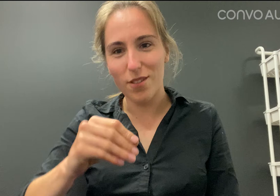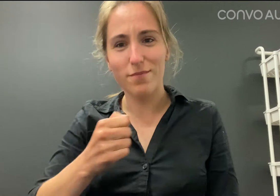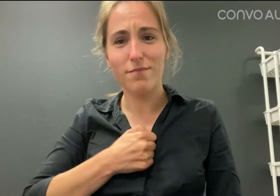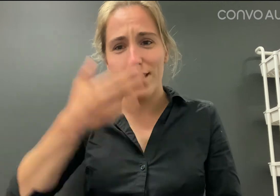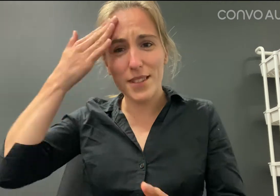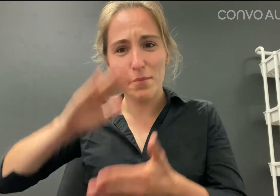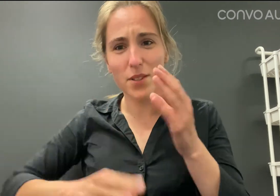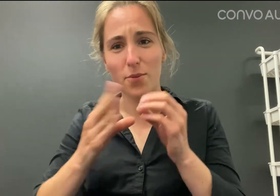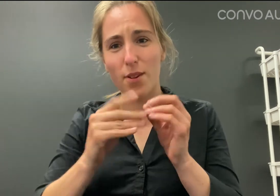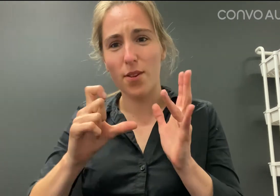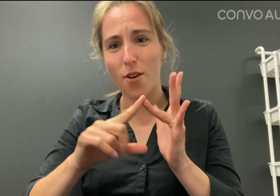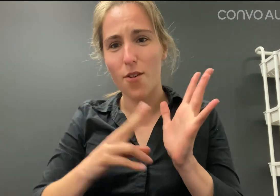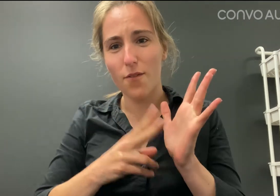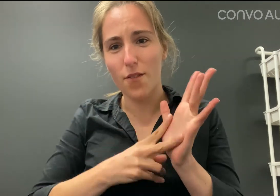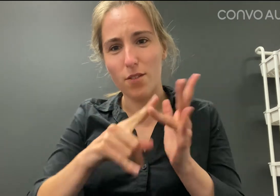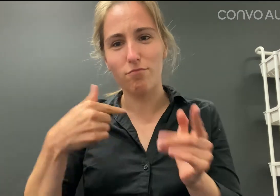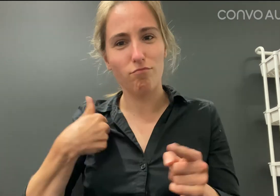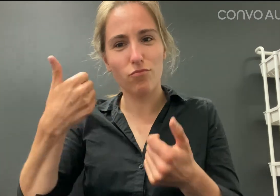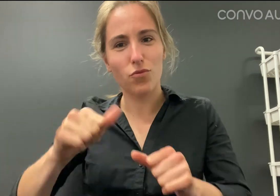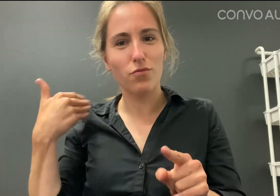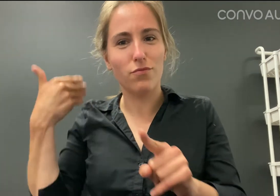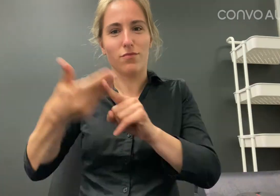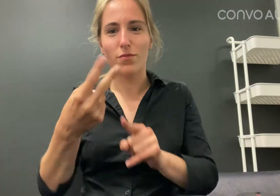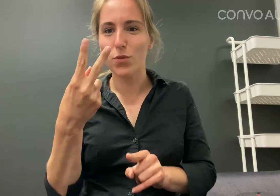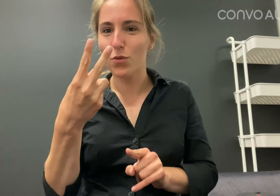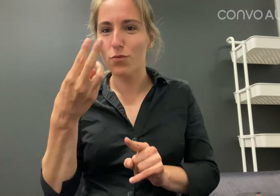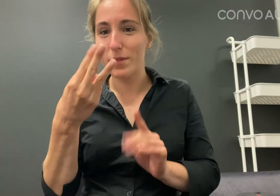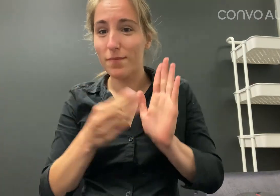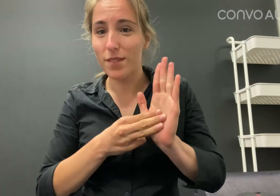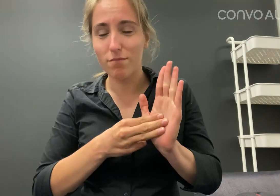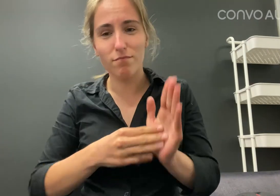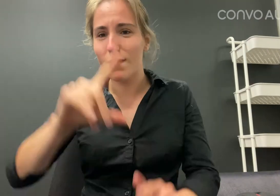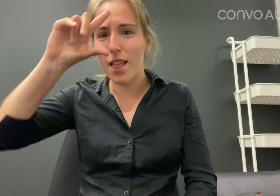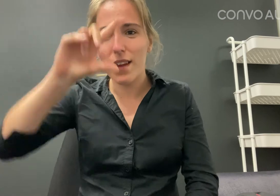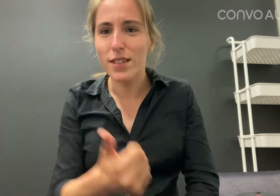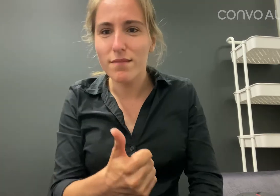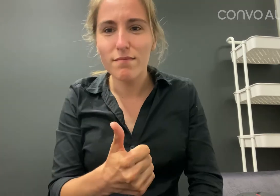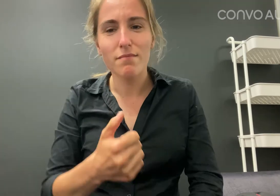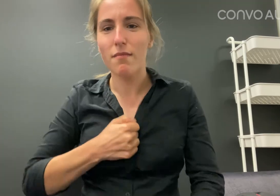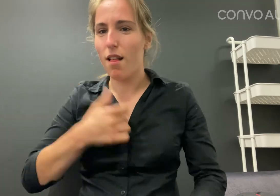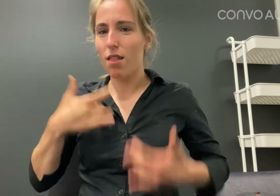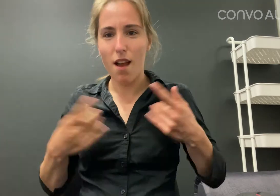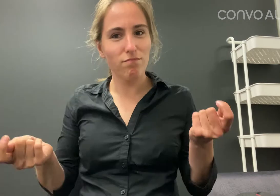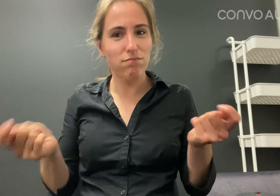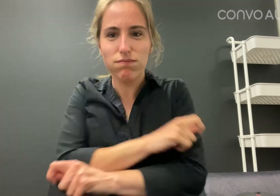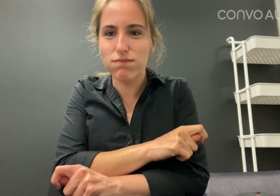My experience with using Convo Australia over the last 2 to 3 months – I simply love it! It has changed my life.